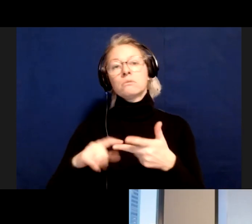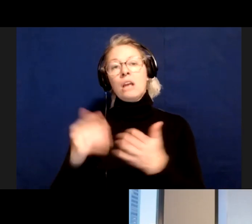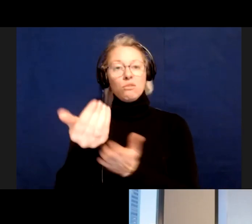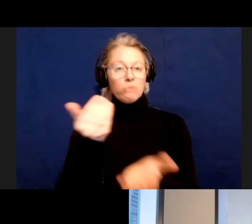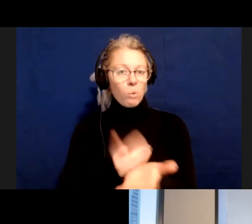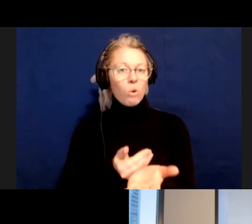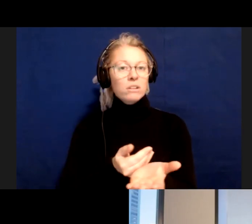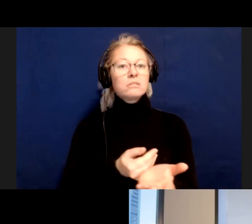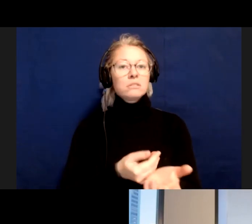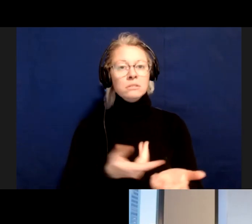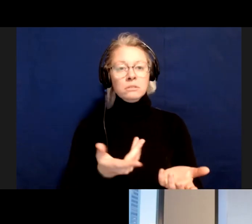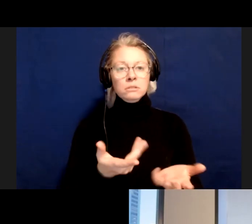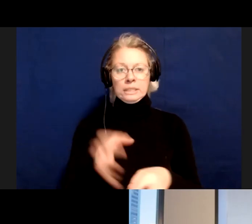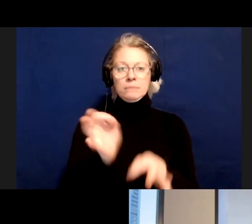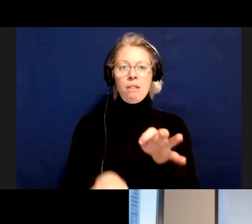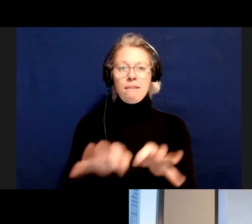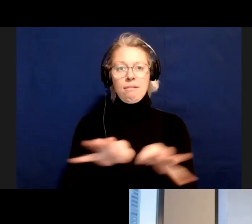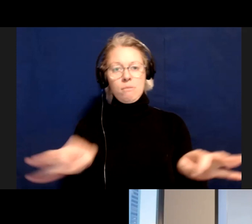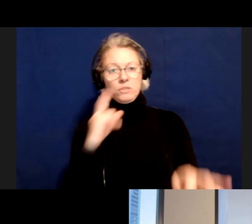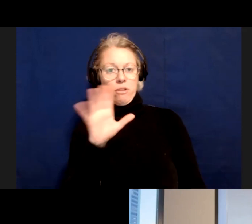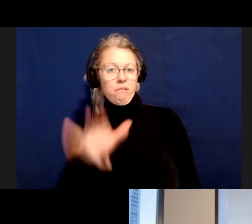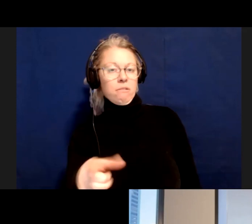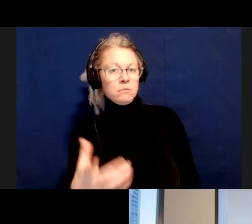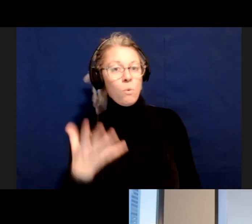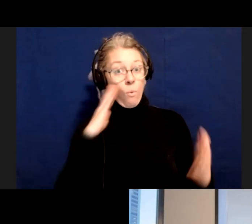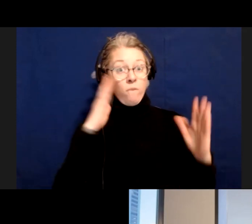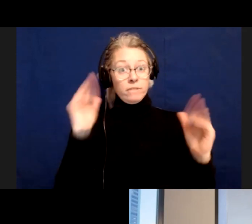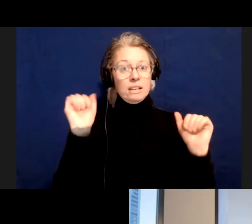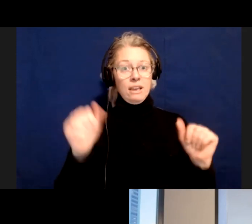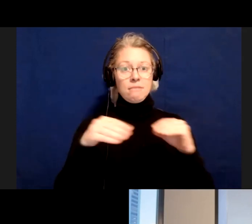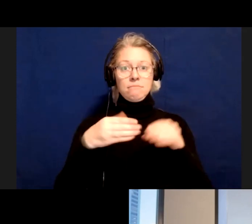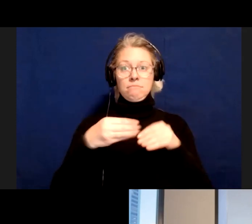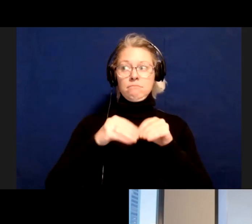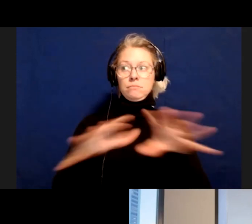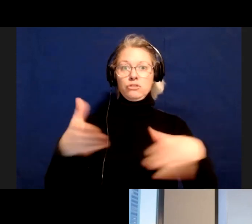Grant Program and are looking at sharing some of those themes of what we've heard as part